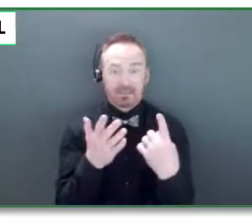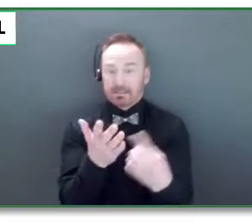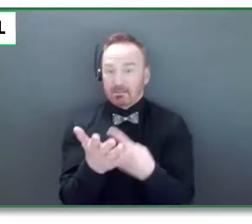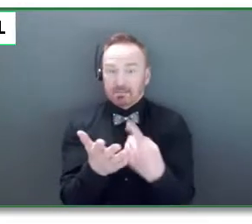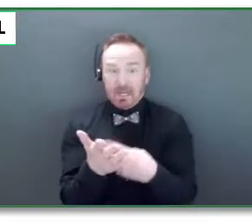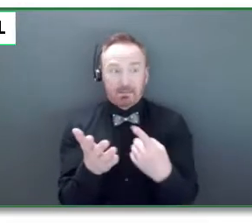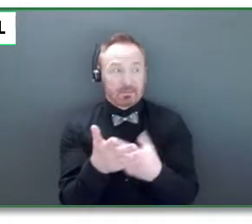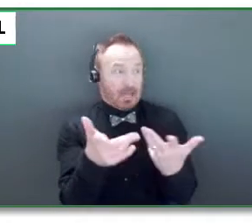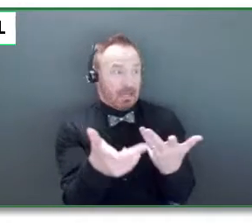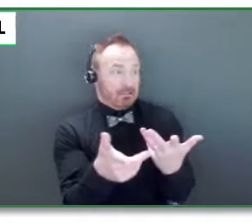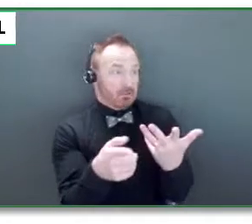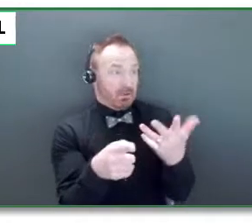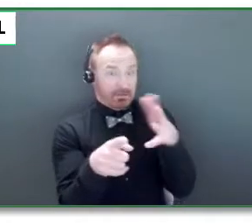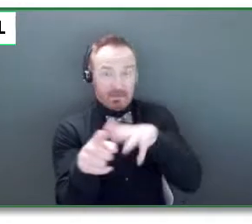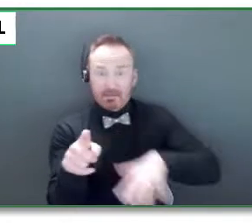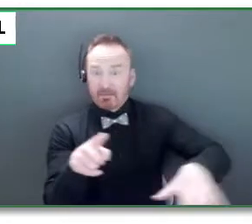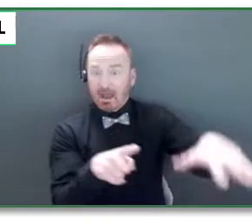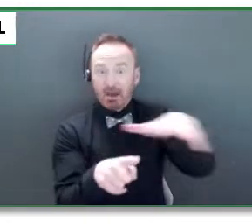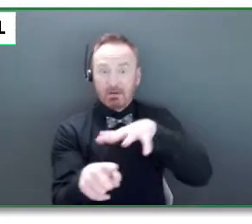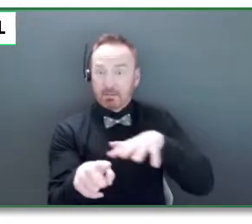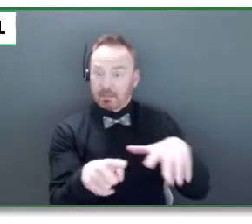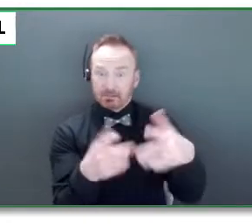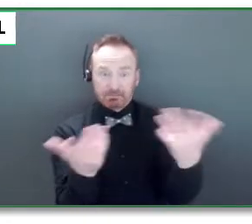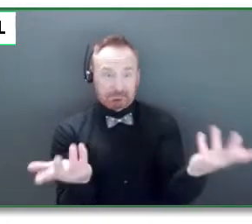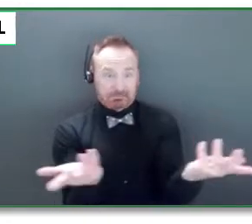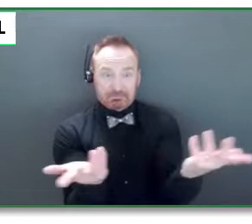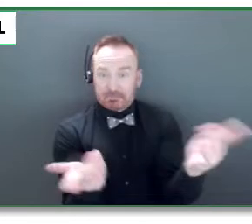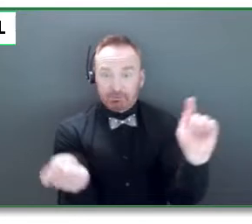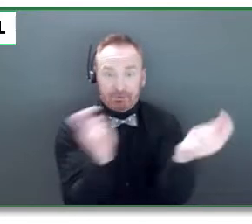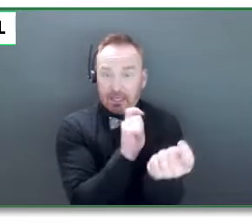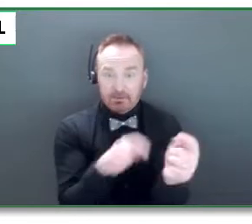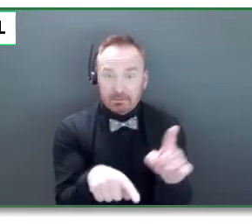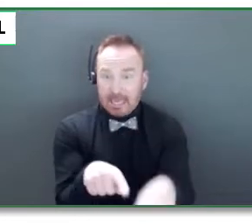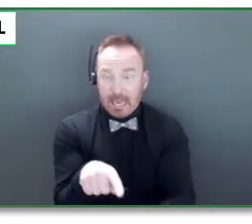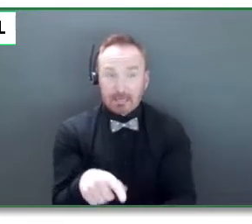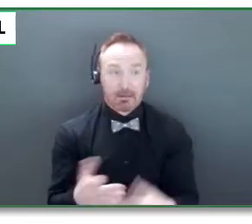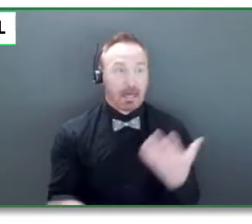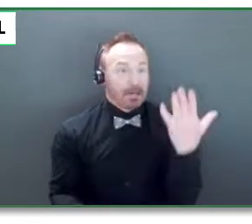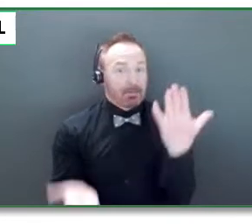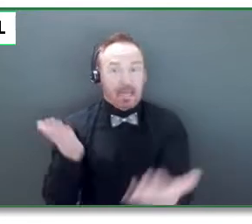things can be changed because of the seasons because